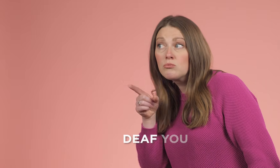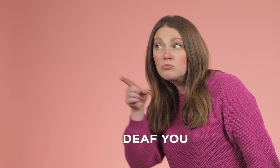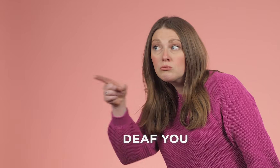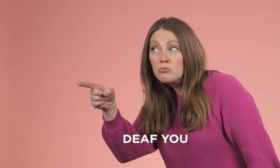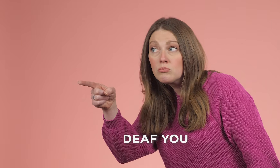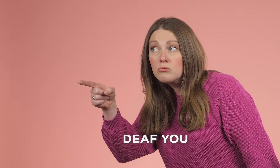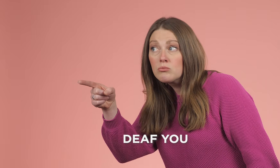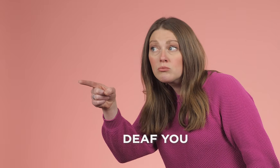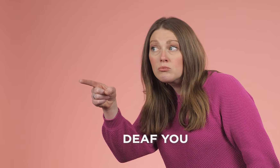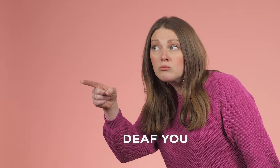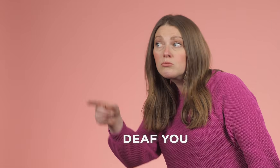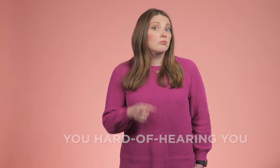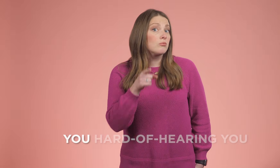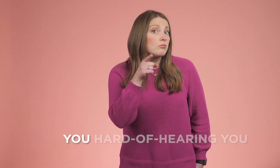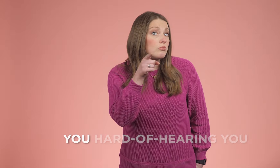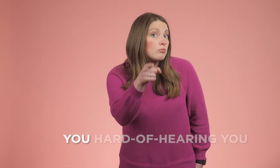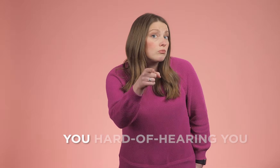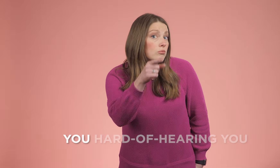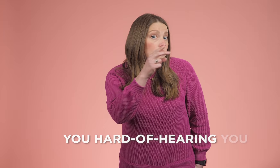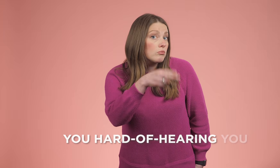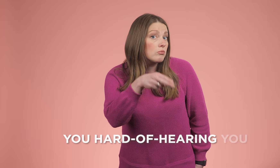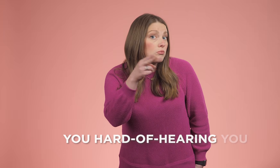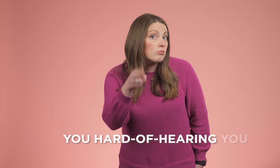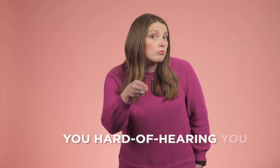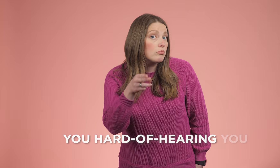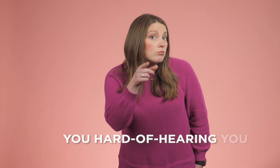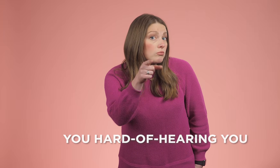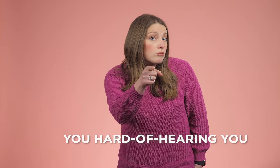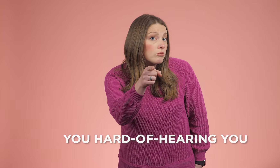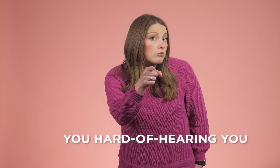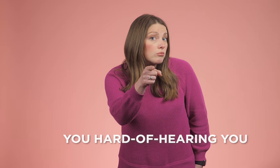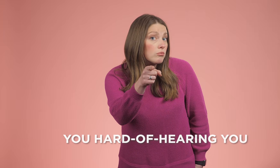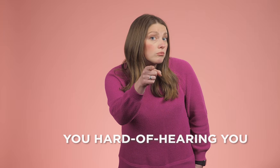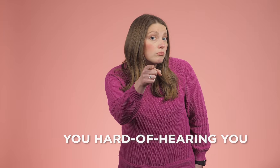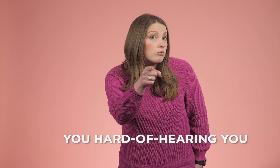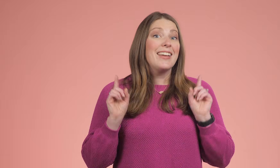Deaf you? You hard of hearing you?